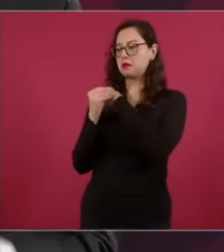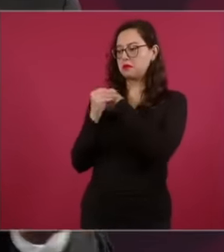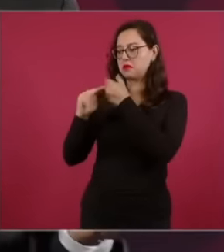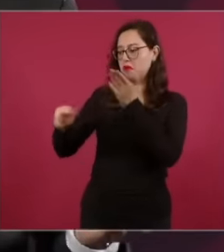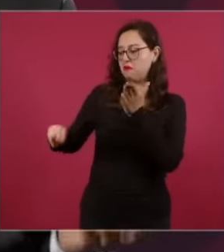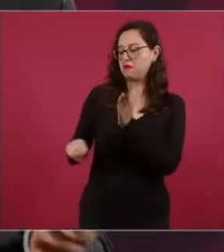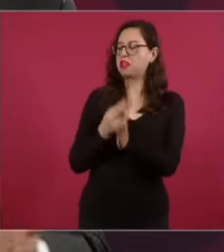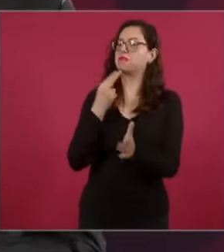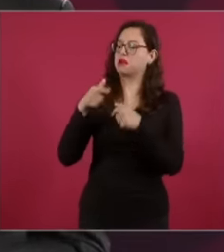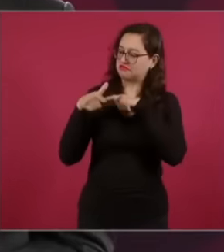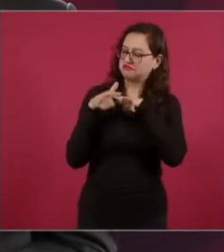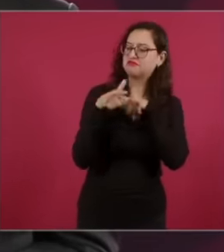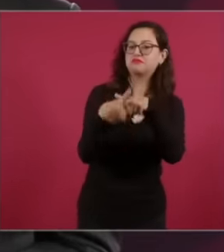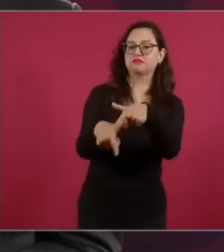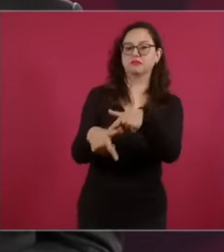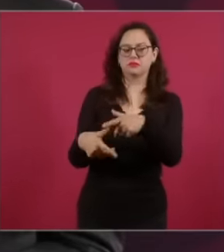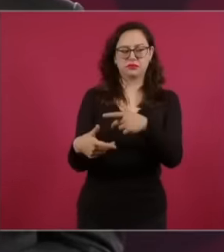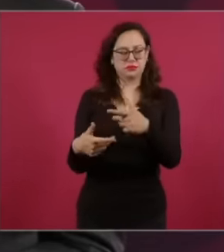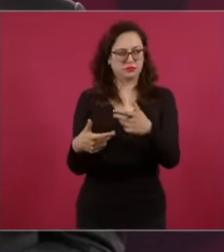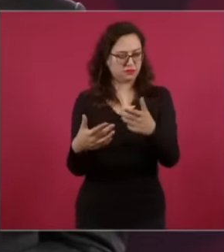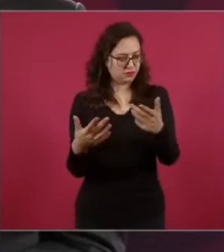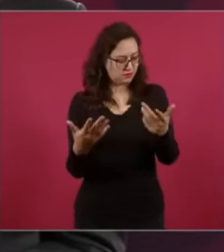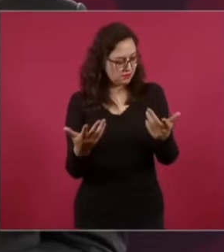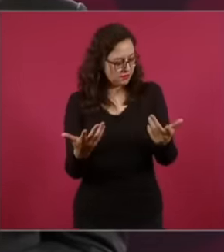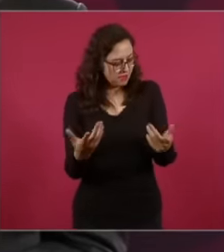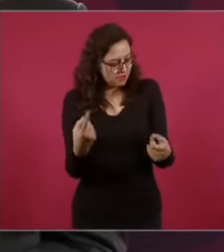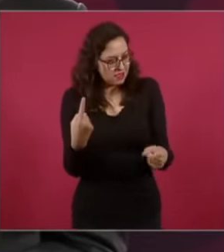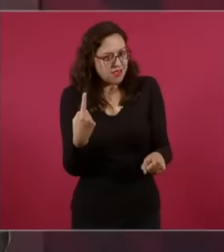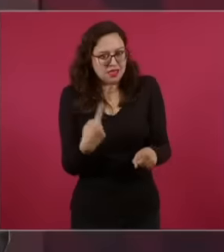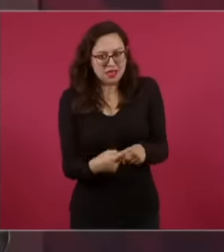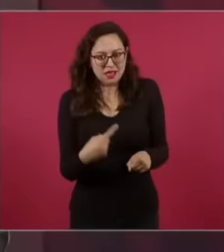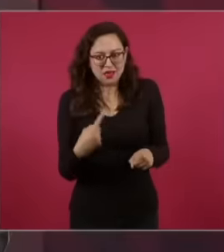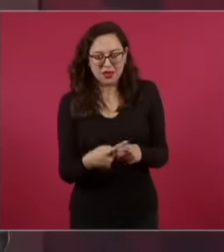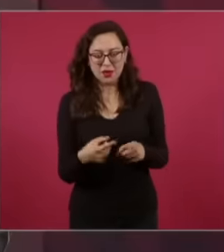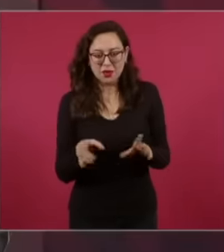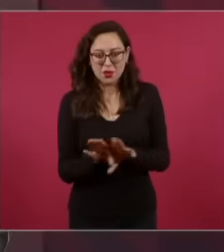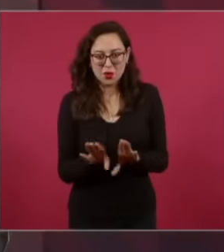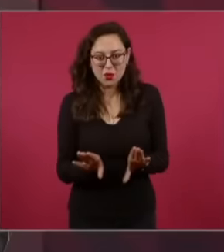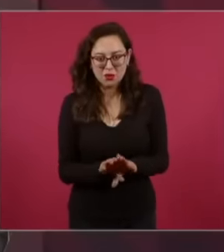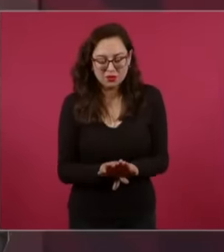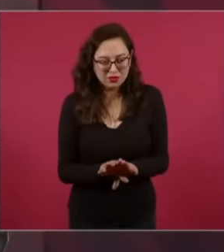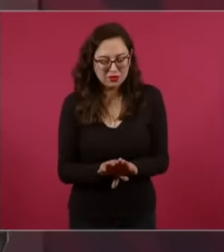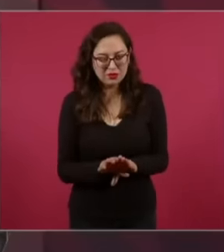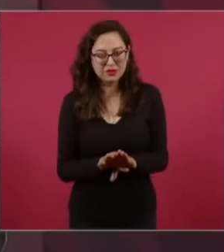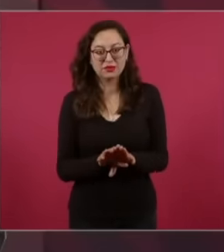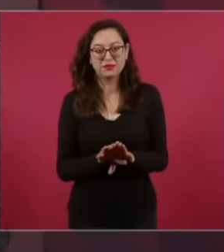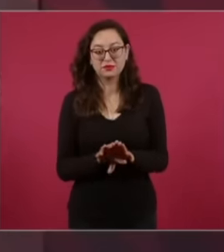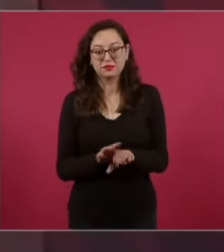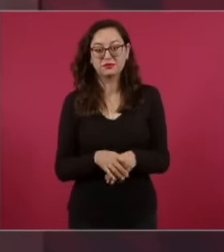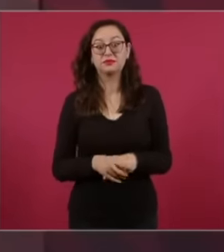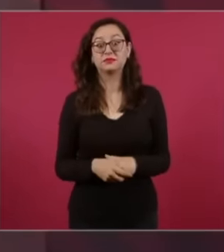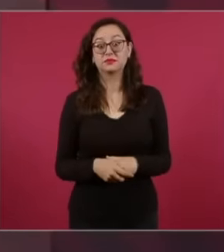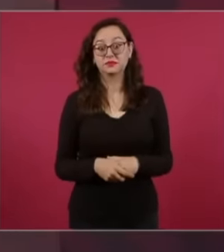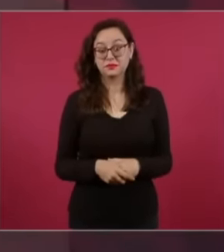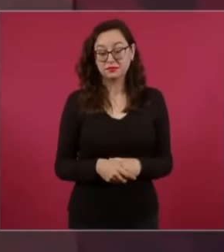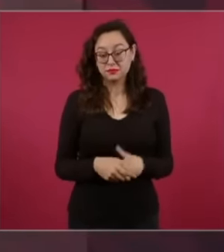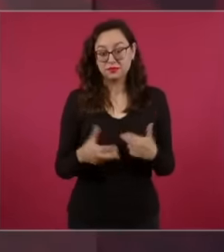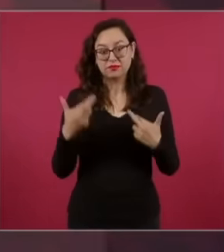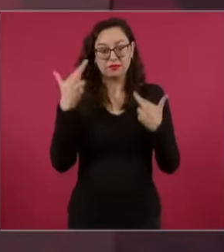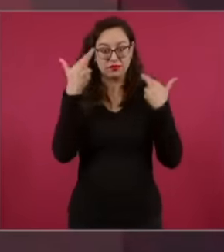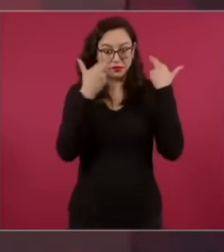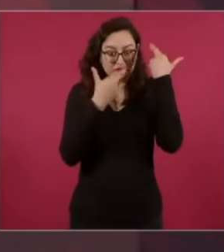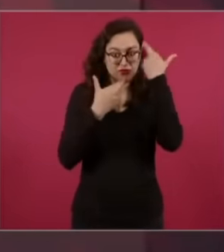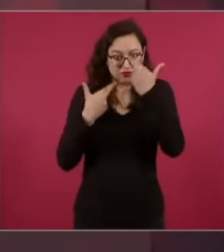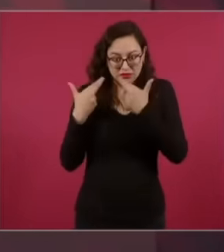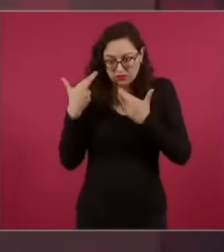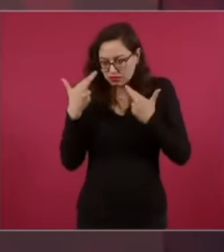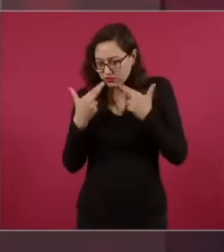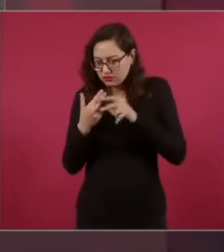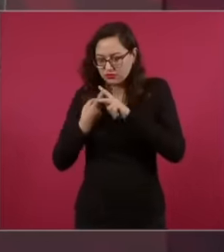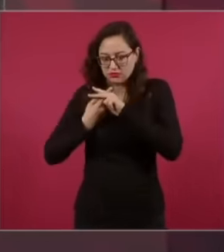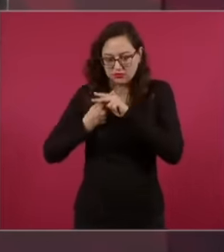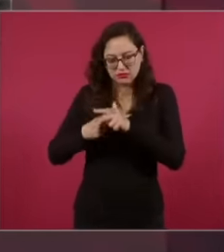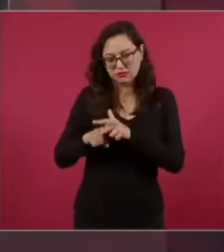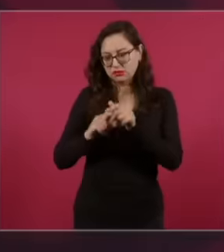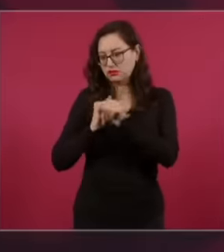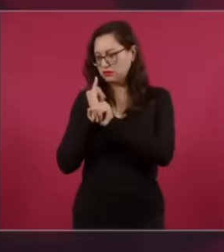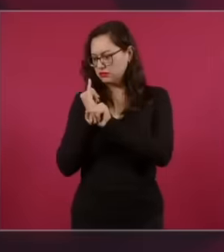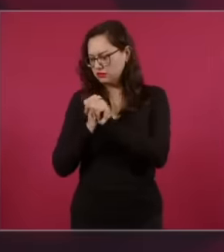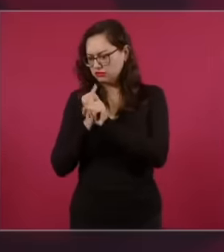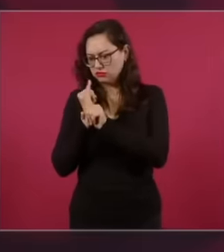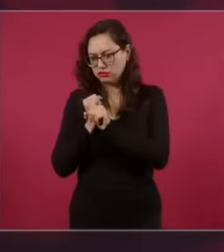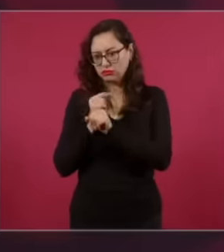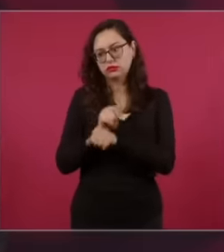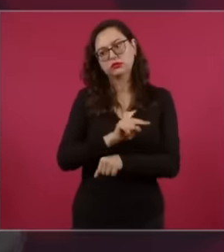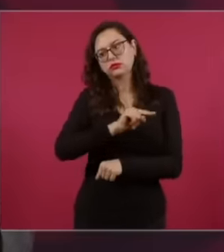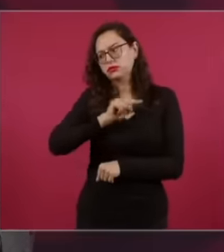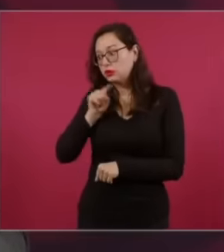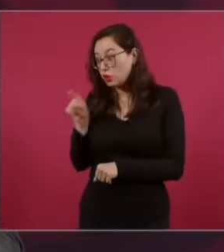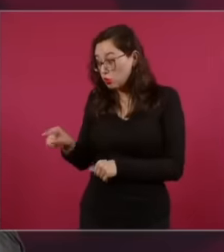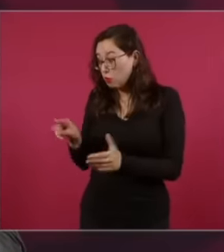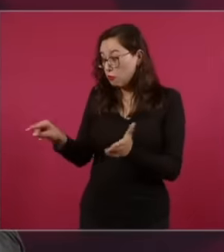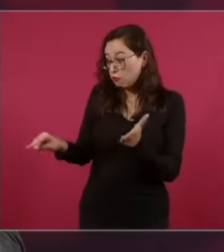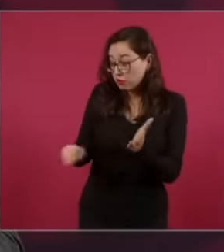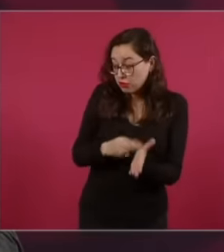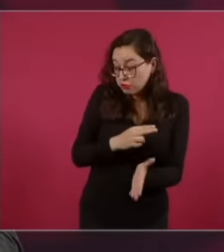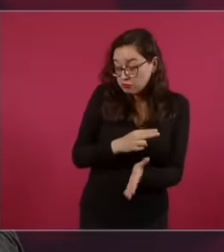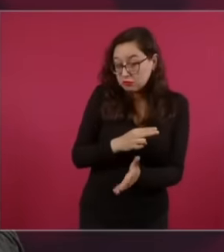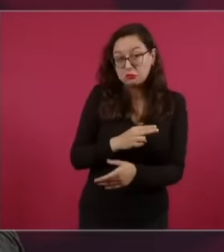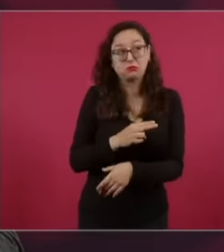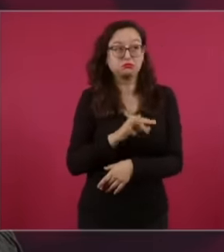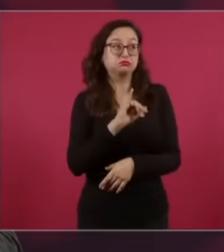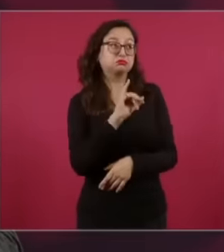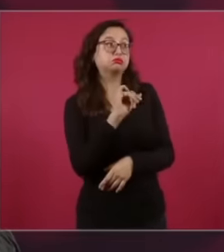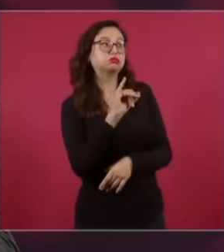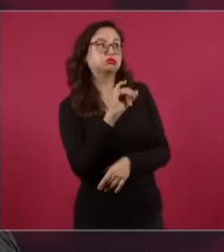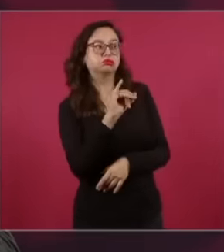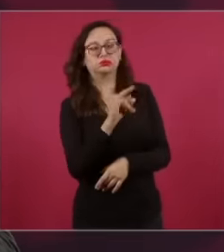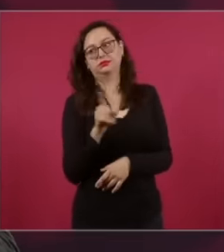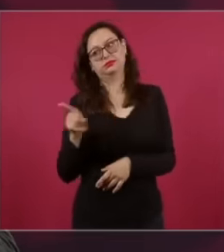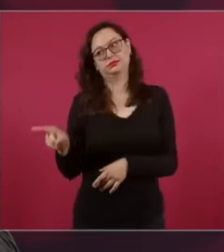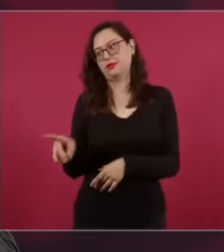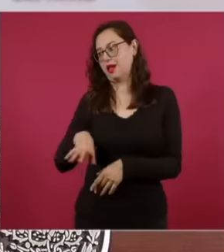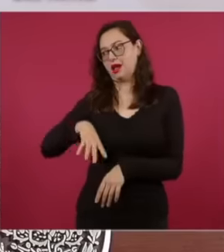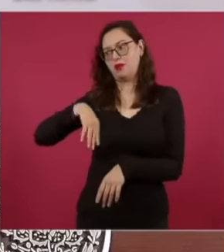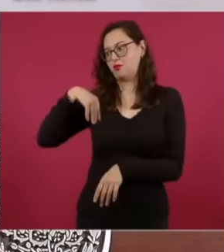who and we have to start a process against that public servant who exceeds his